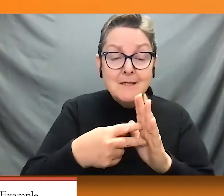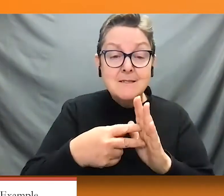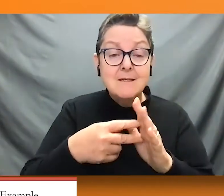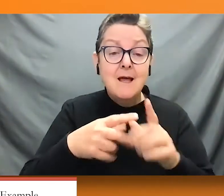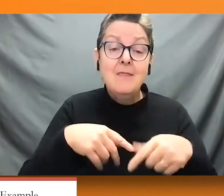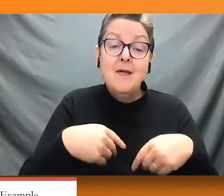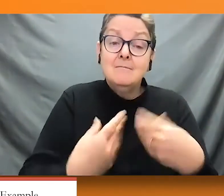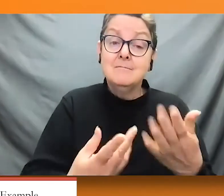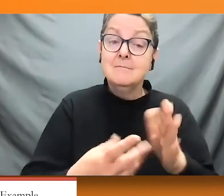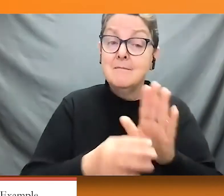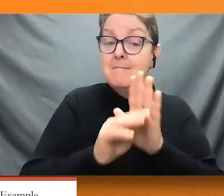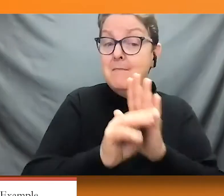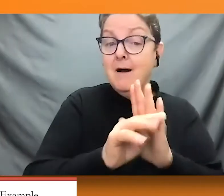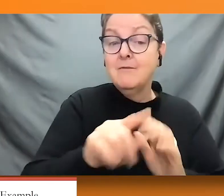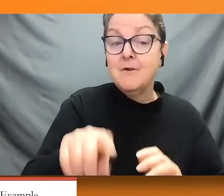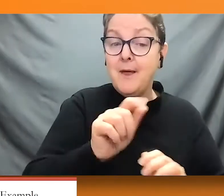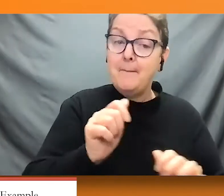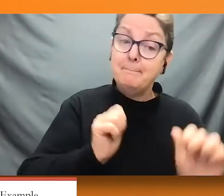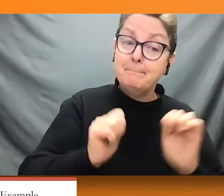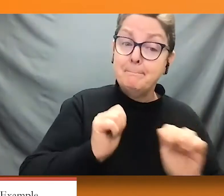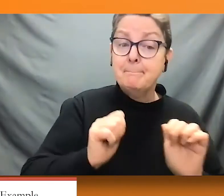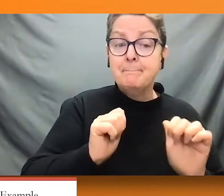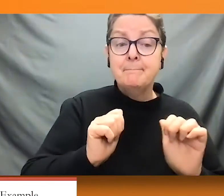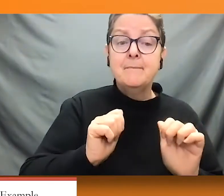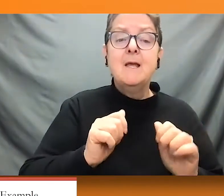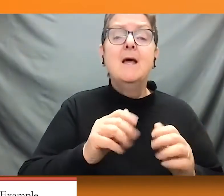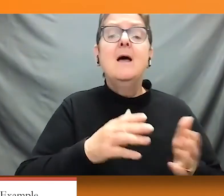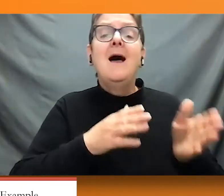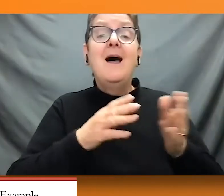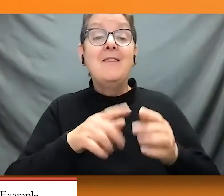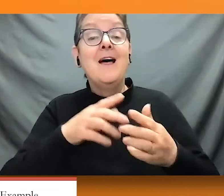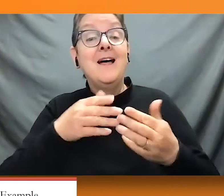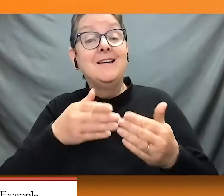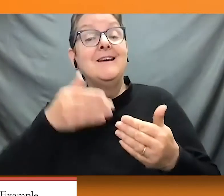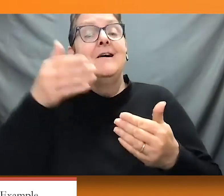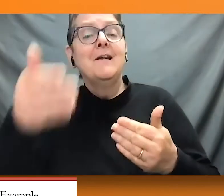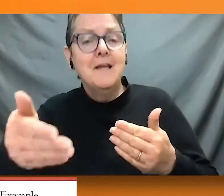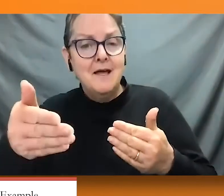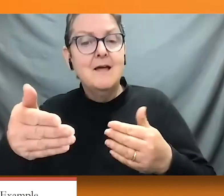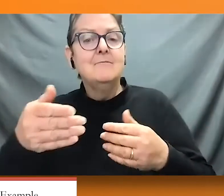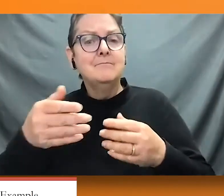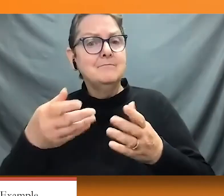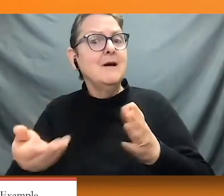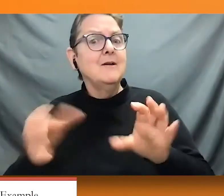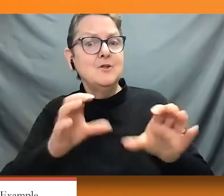And then the next thing, you know, the next step would be pick another word, stop, and then say, "Oh, what should I do first?"